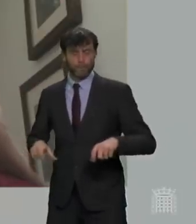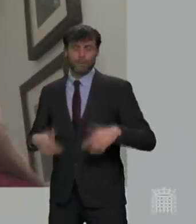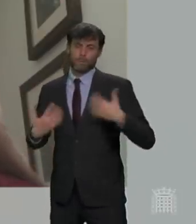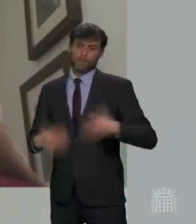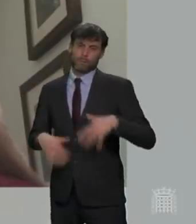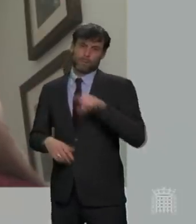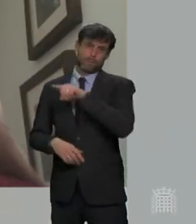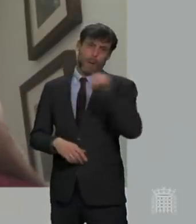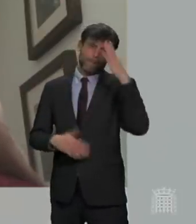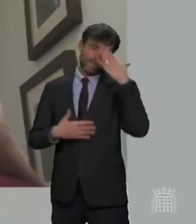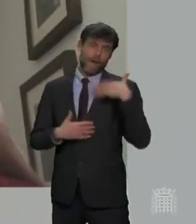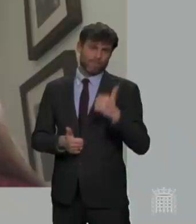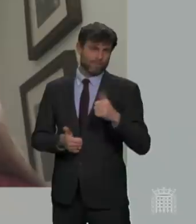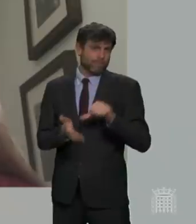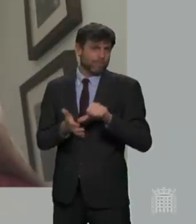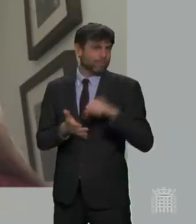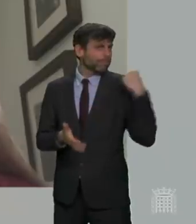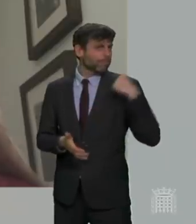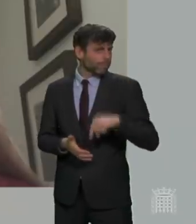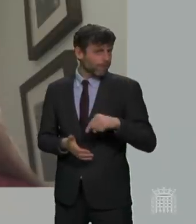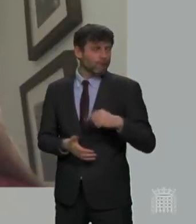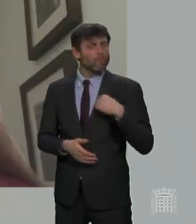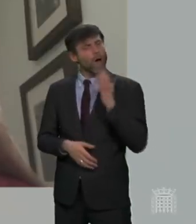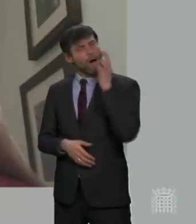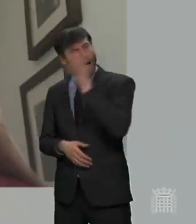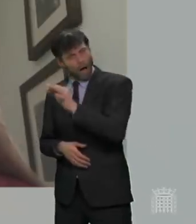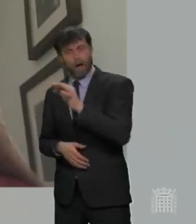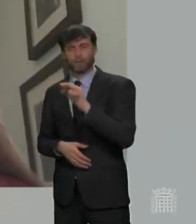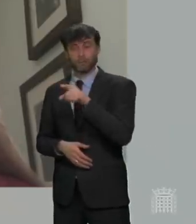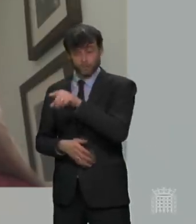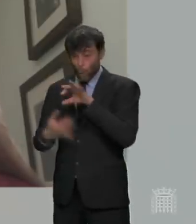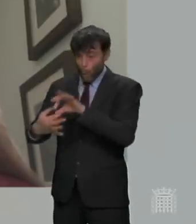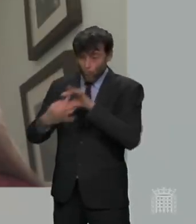and will he commit to working with me and the Stafford mental health network to improve and